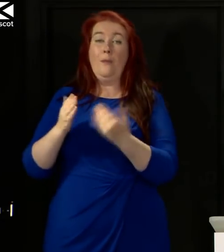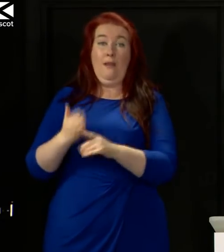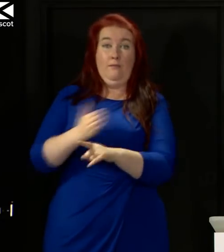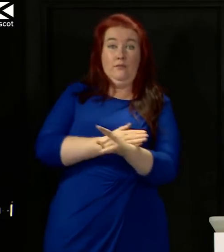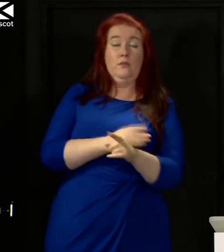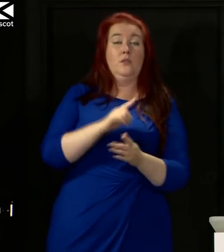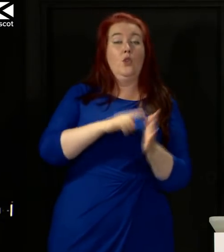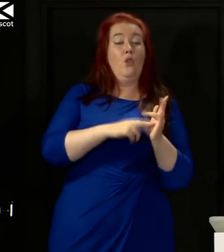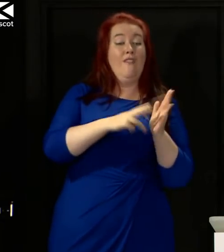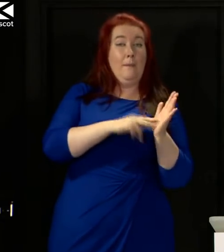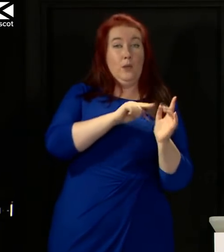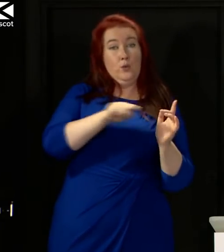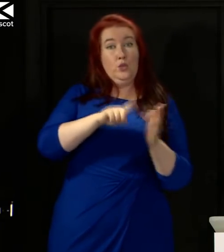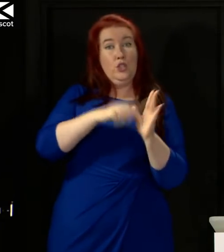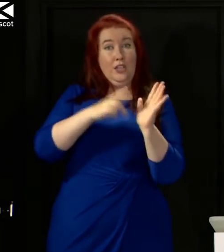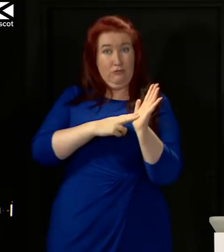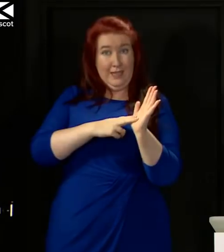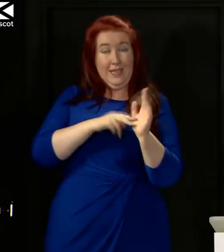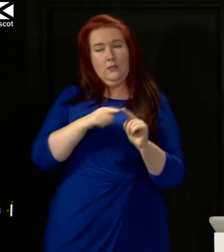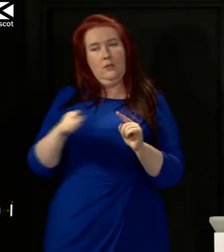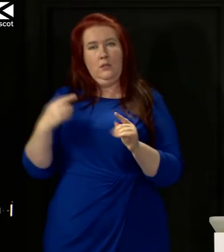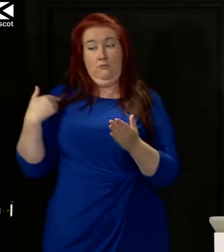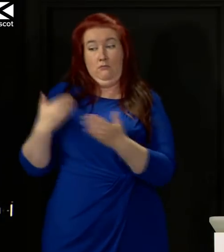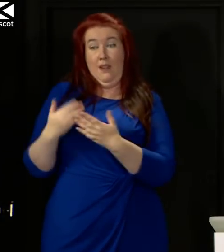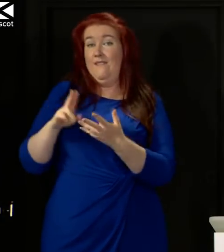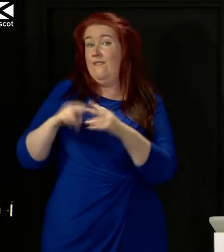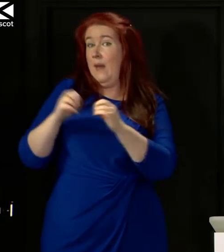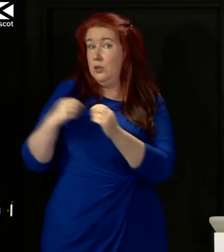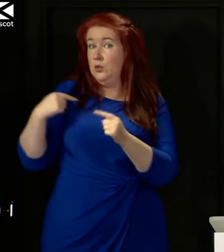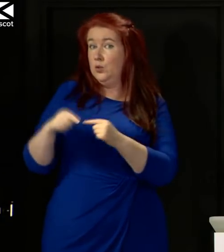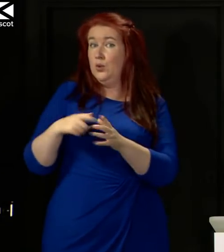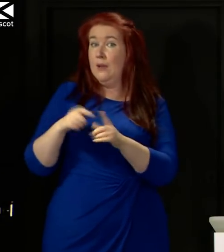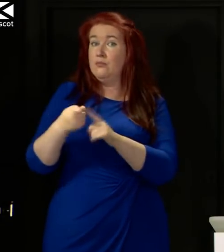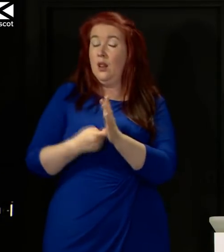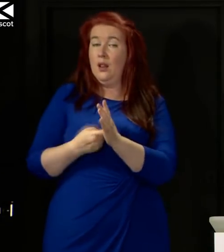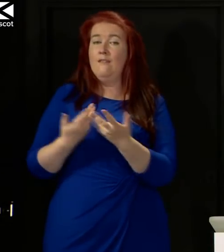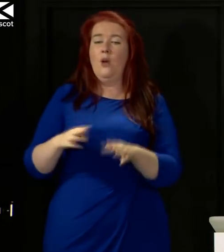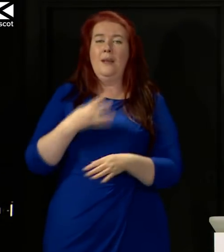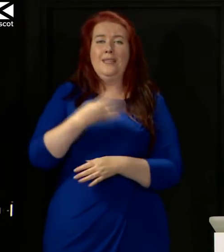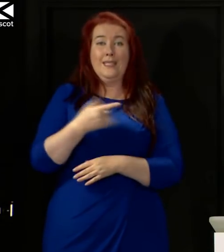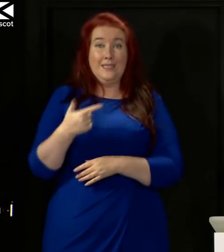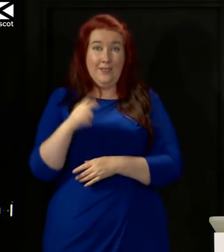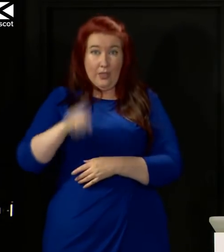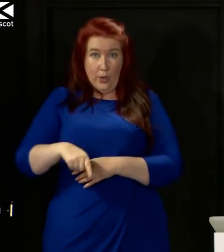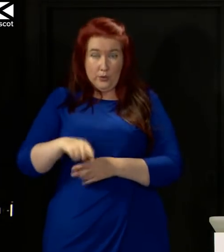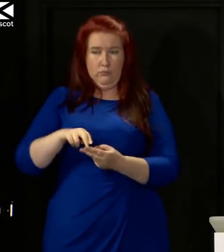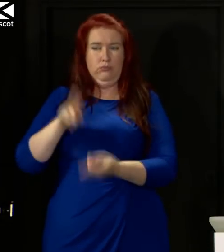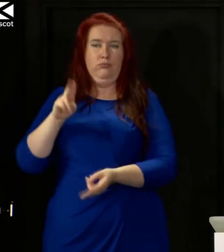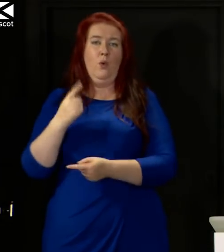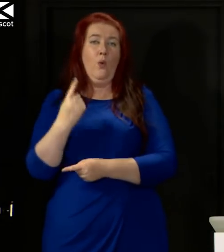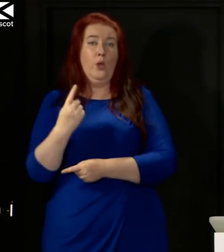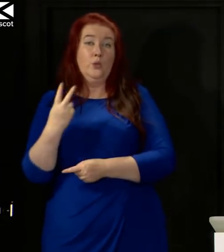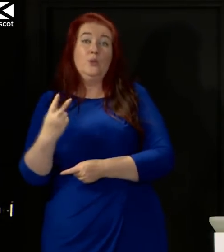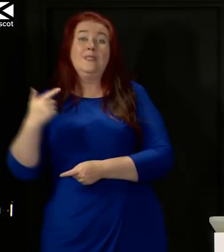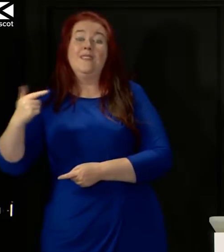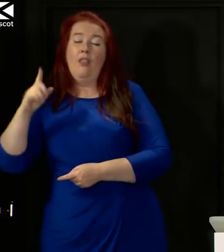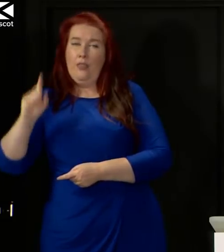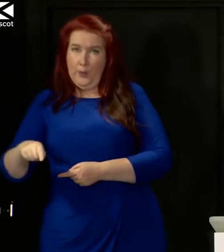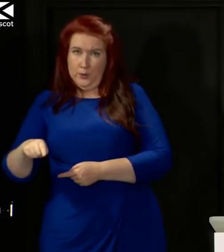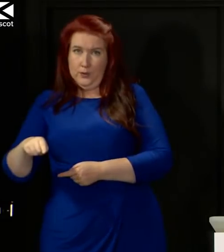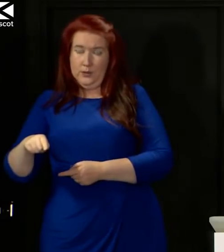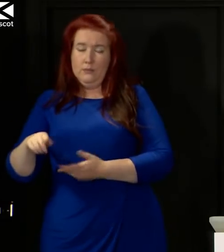unemployment in Scotland increased from 97,000 to 127,000. The unemployment rate during